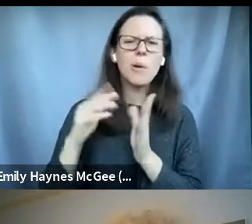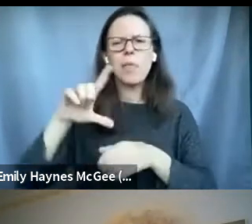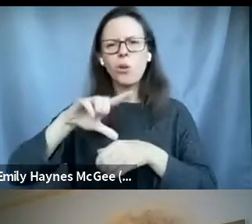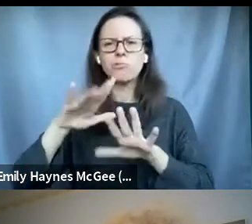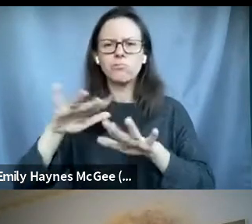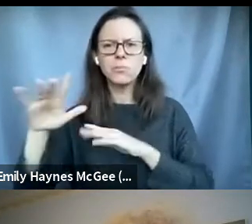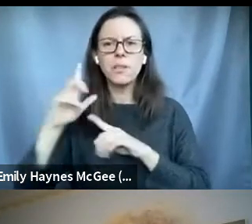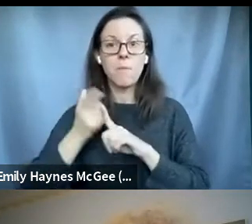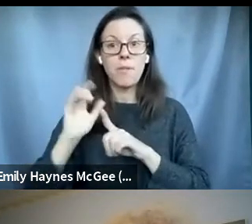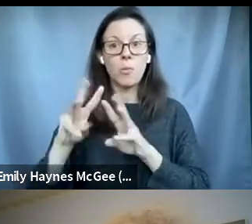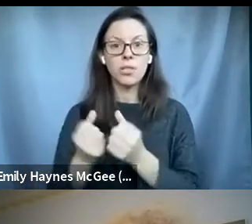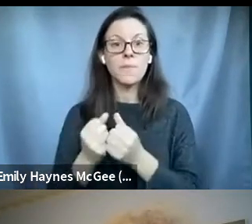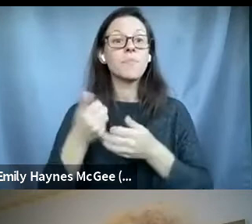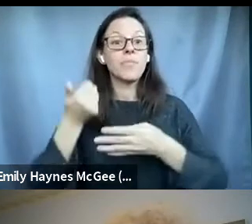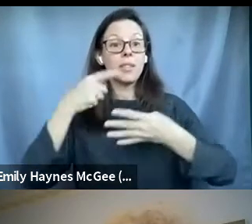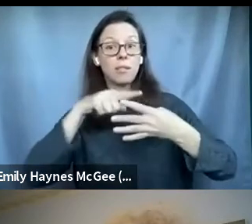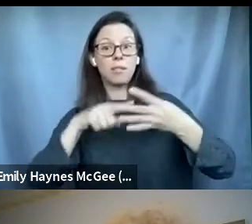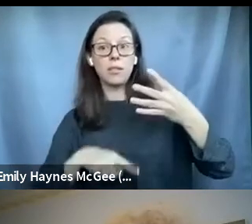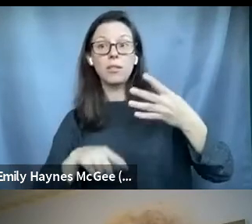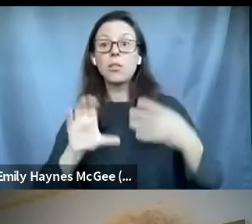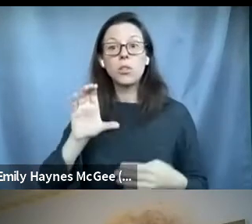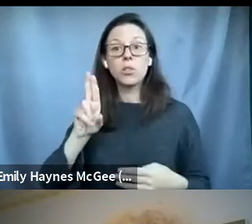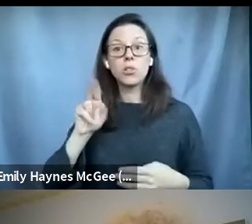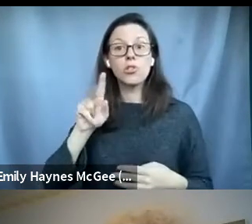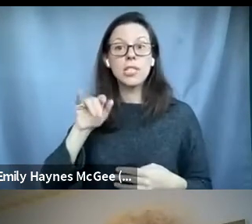And each of these workshops will be recorded by Curtis Wilson and we would create footage